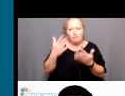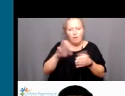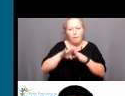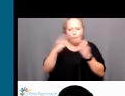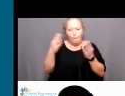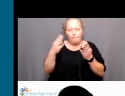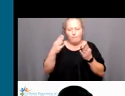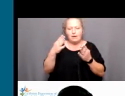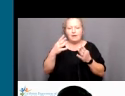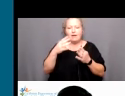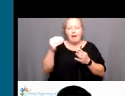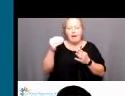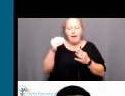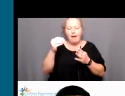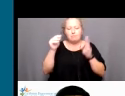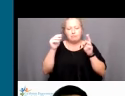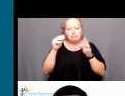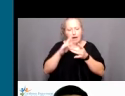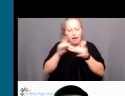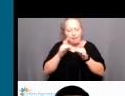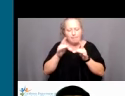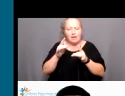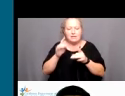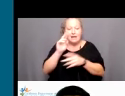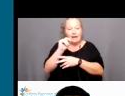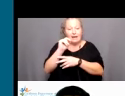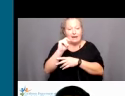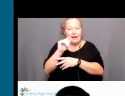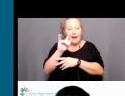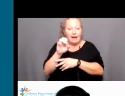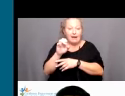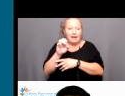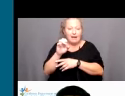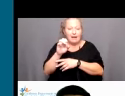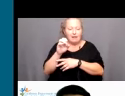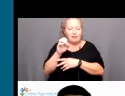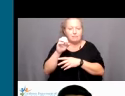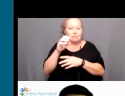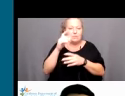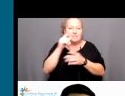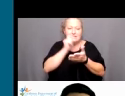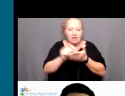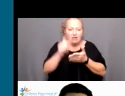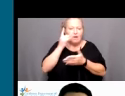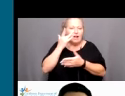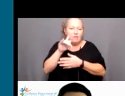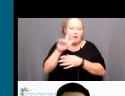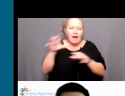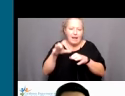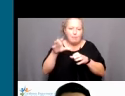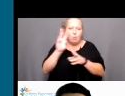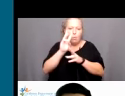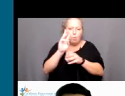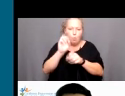framing comments. Natalie was appointed Secretary of the California Labor and Workforce Development Agency, by Governor Newsom.